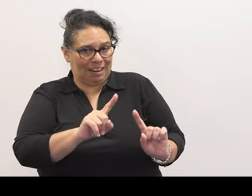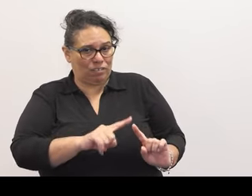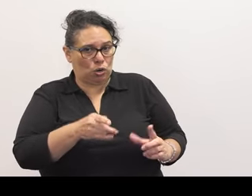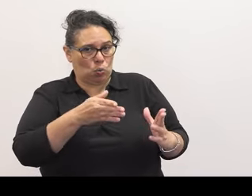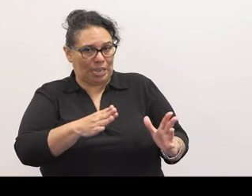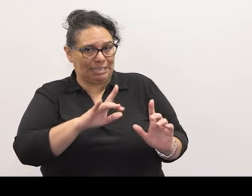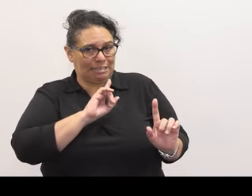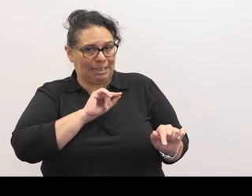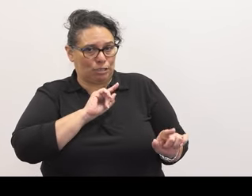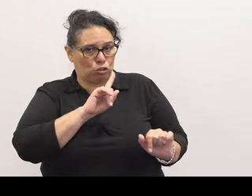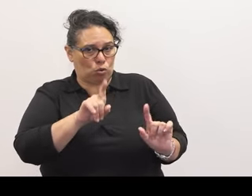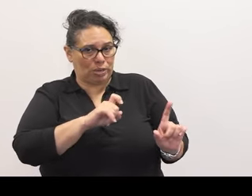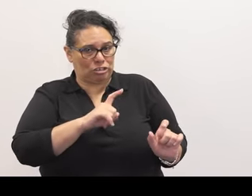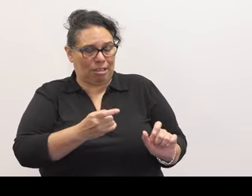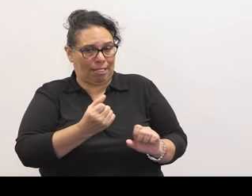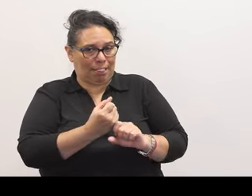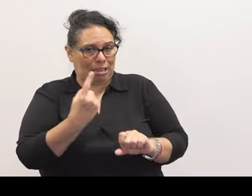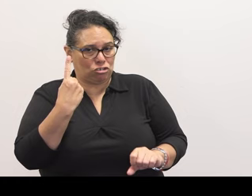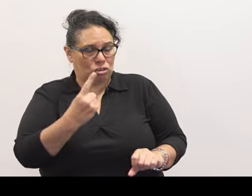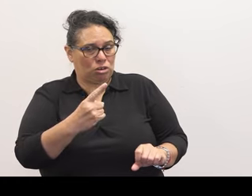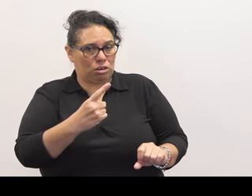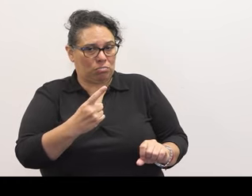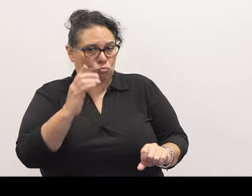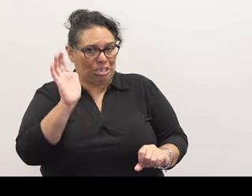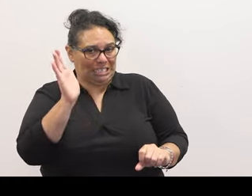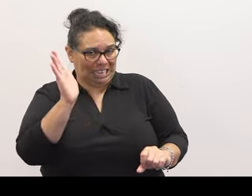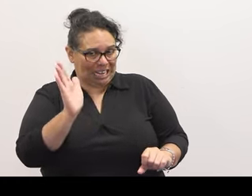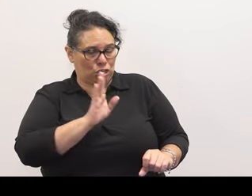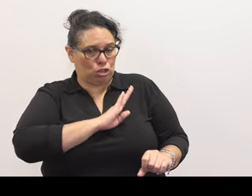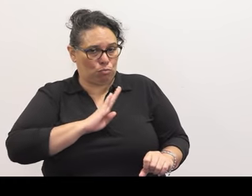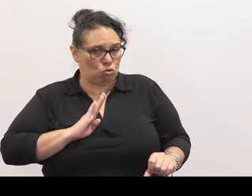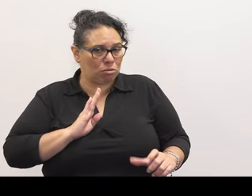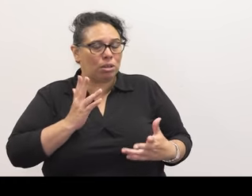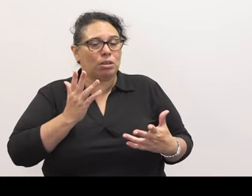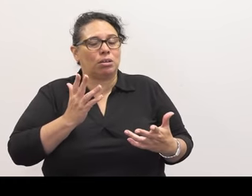So last year we presented a report that actually gave an indication that English